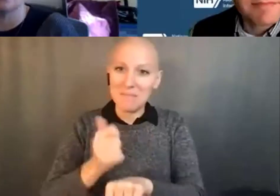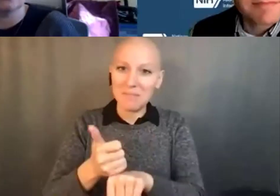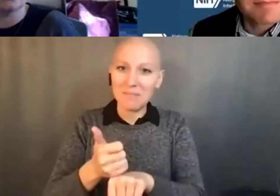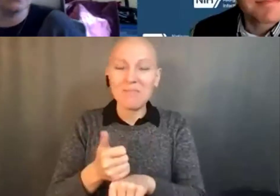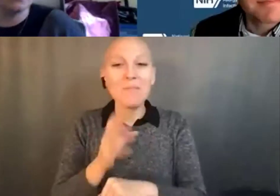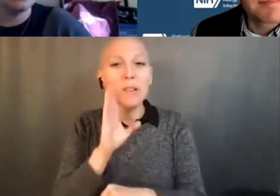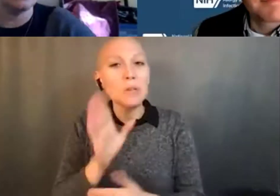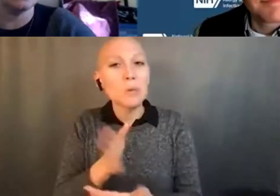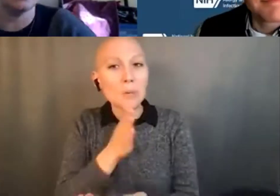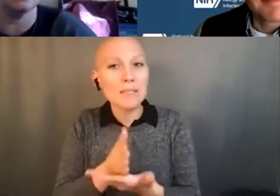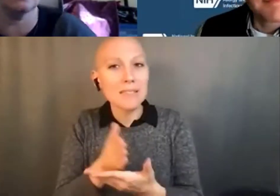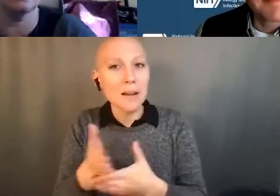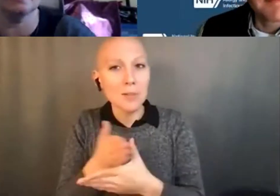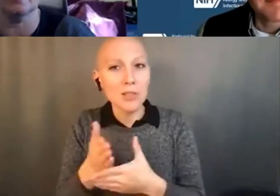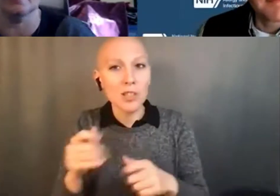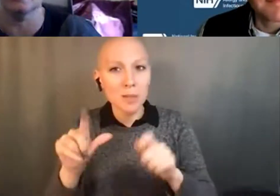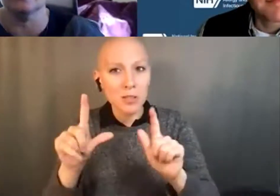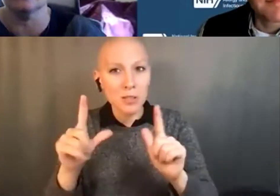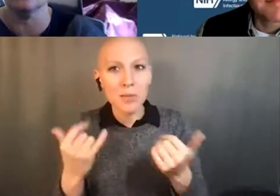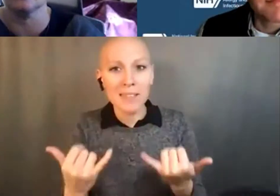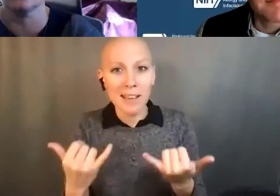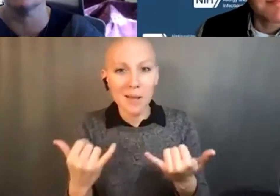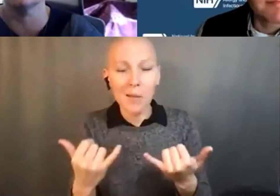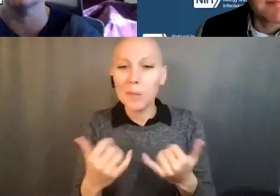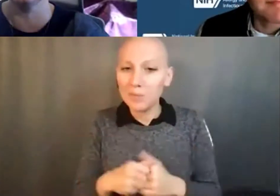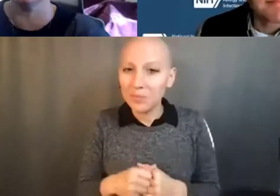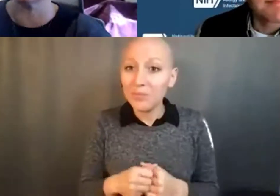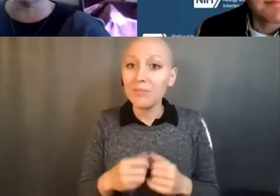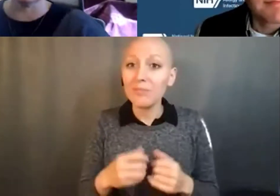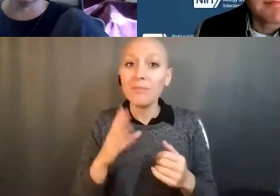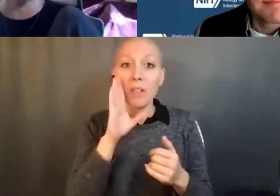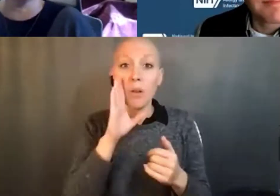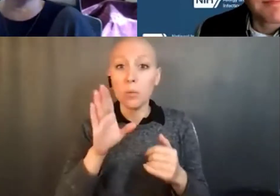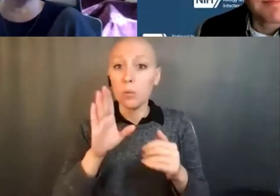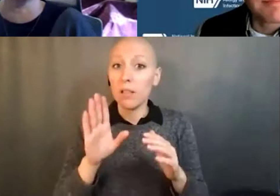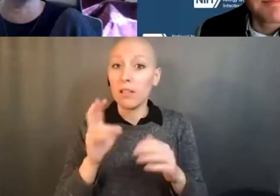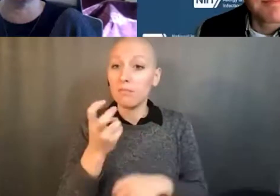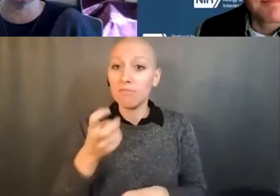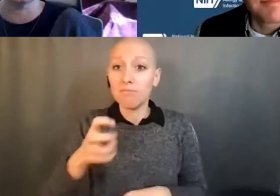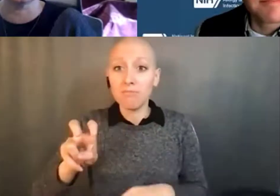so that we can answer your questions.